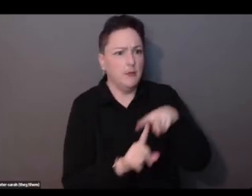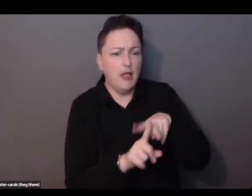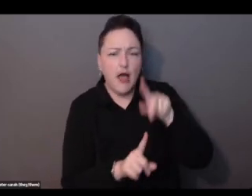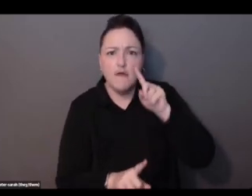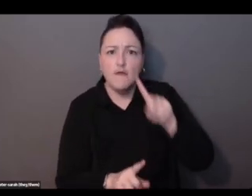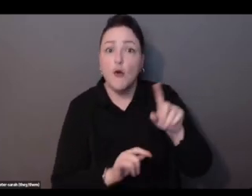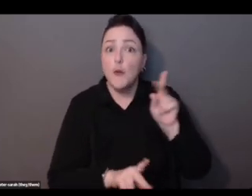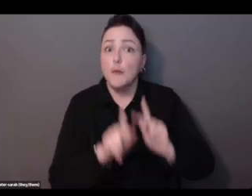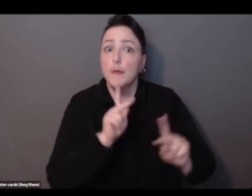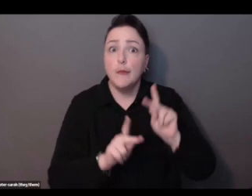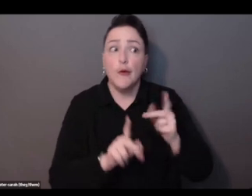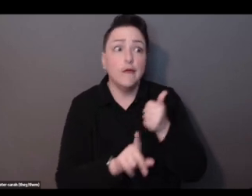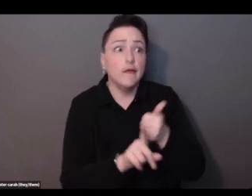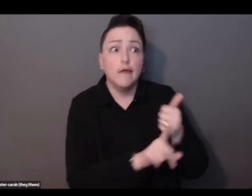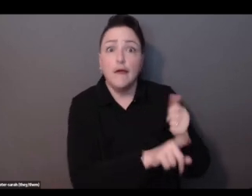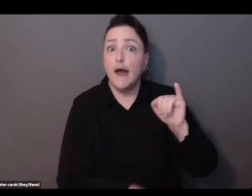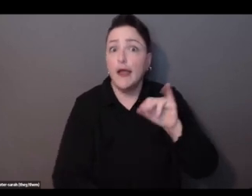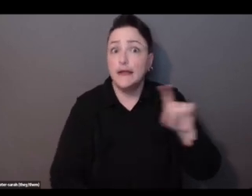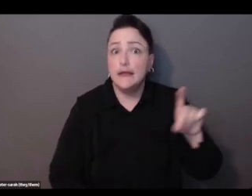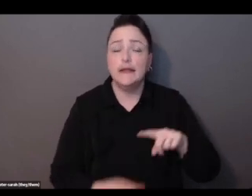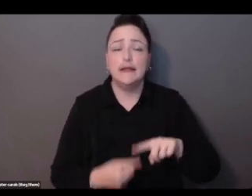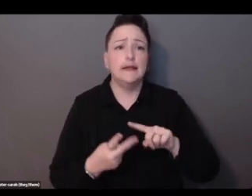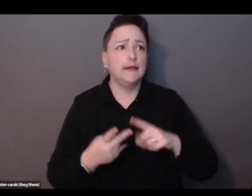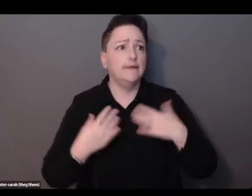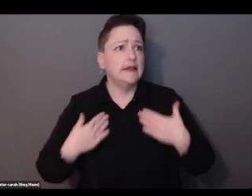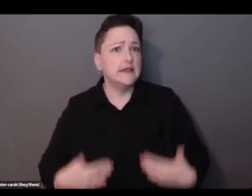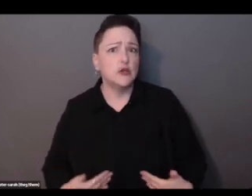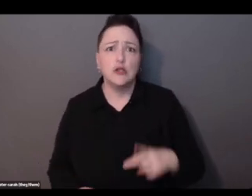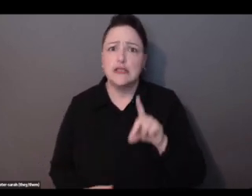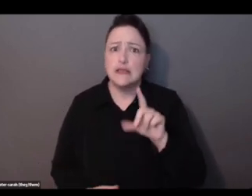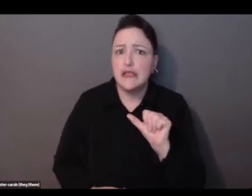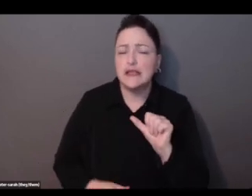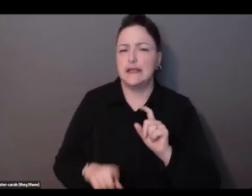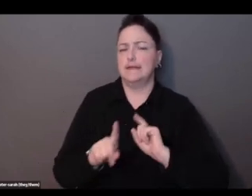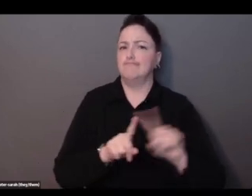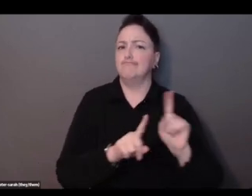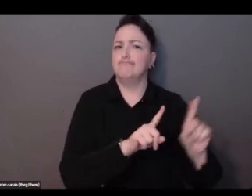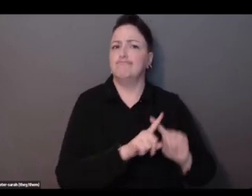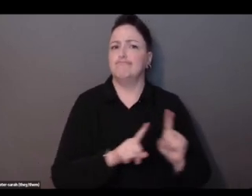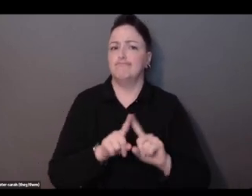in different disability types. I think those are great questions.